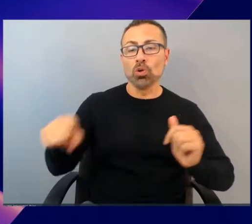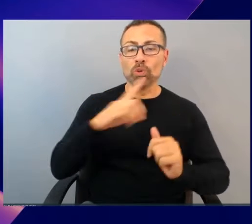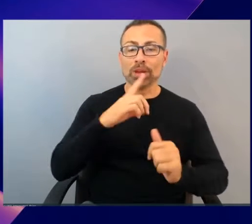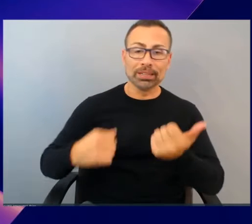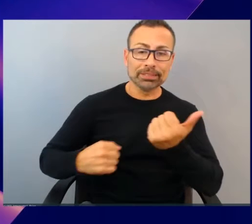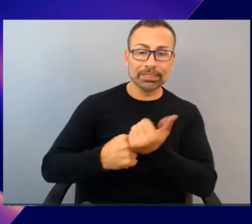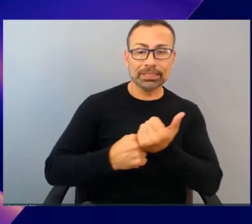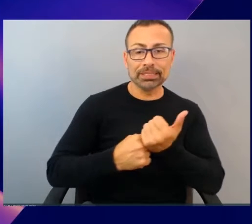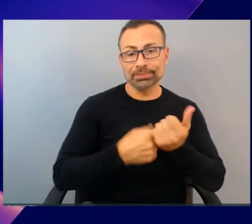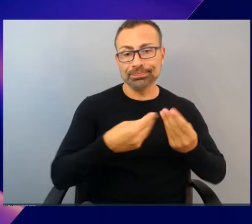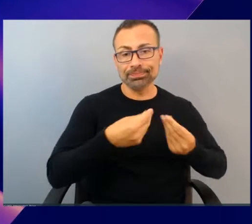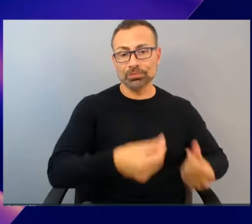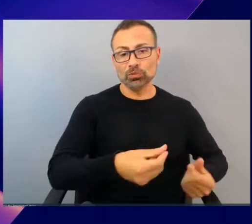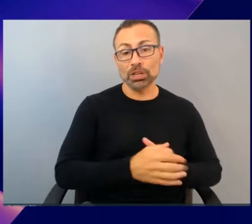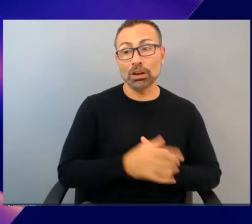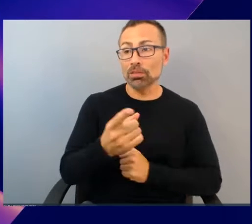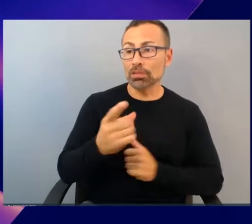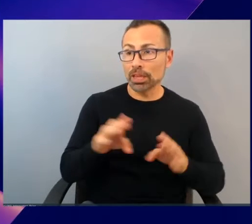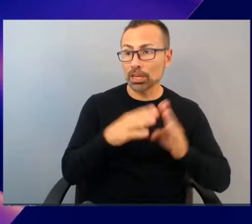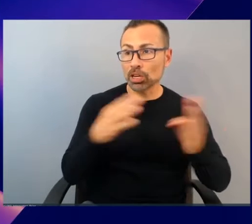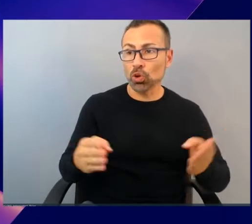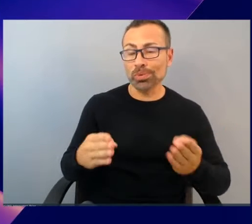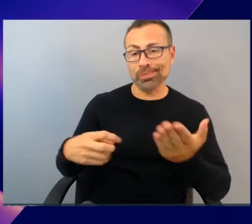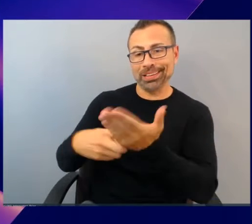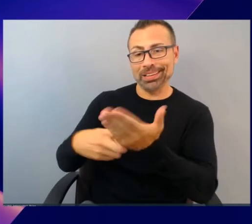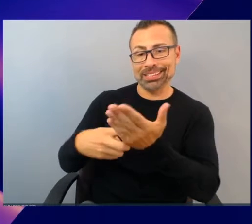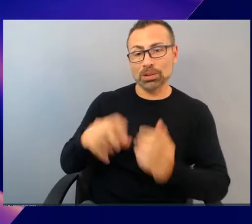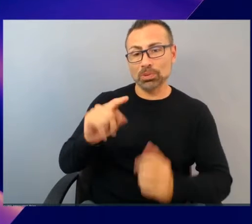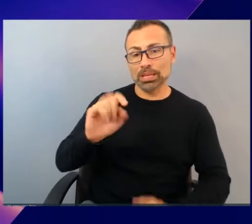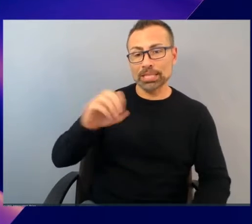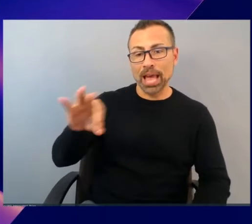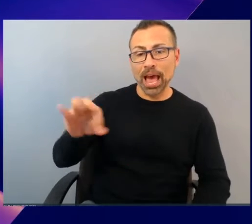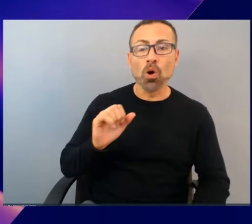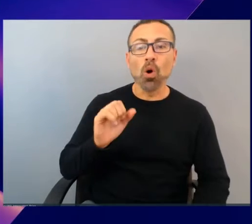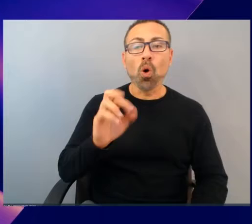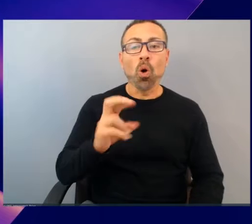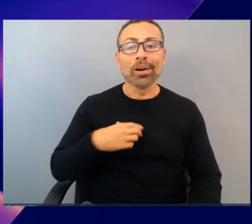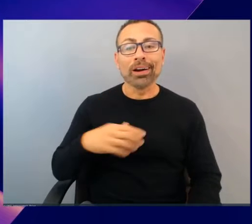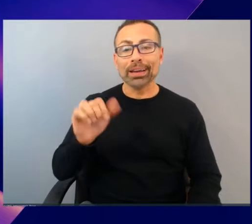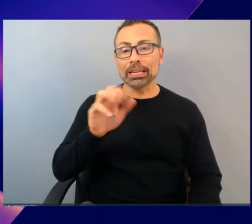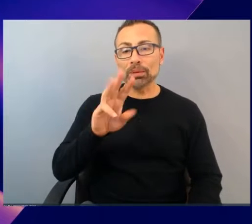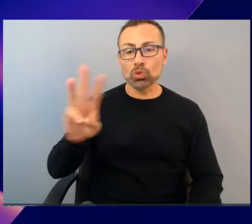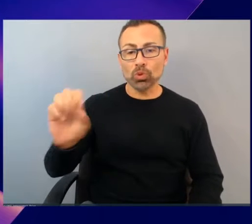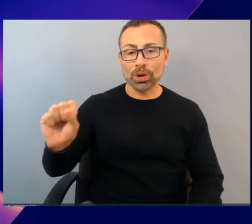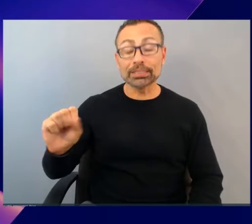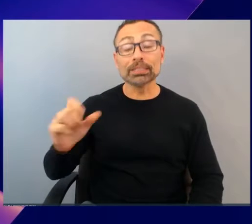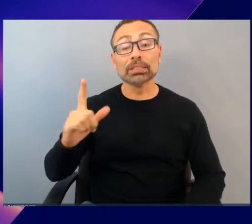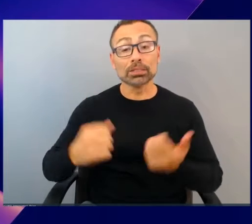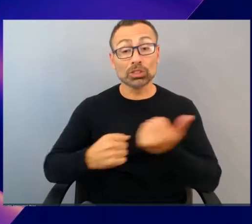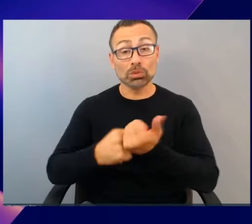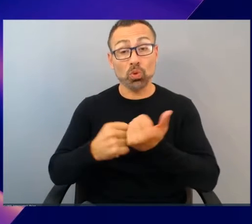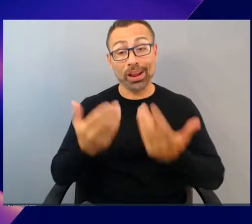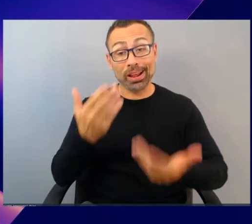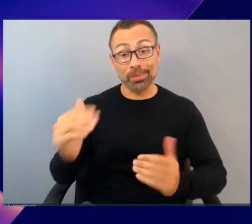They can open up a ticket with a TAM or AWS support, and the ticket may be escalated to our team for our assistance, right?